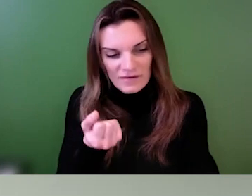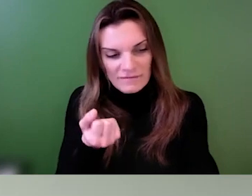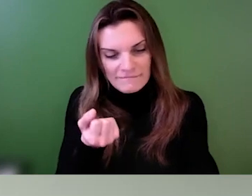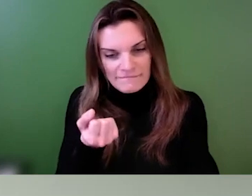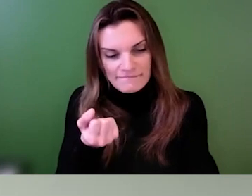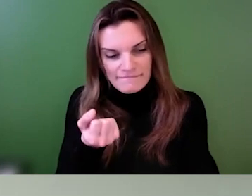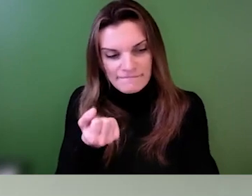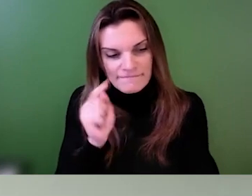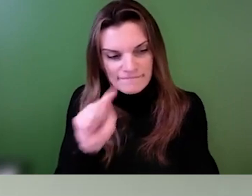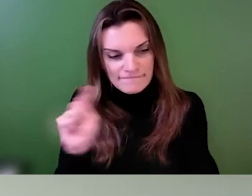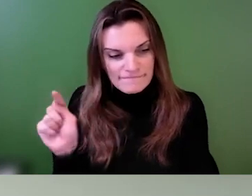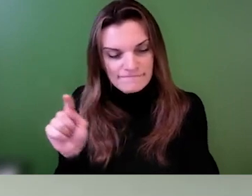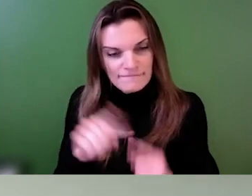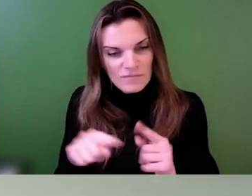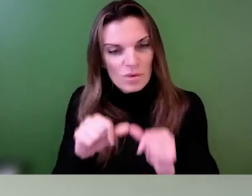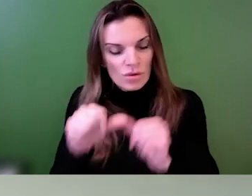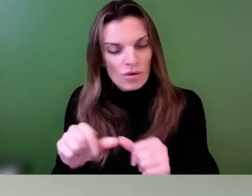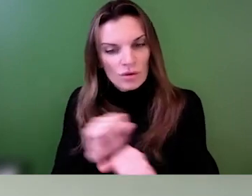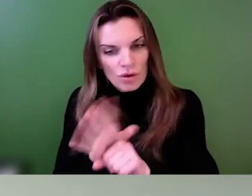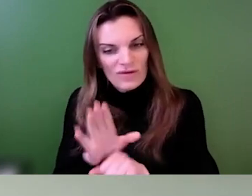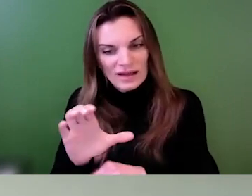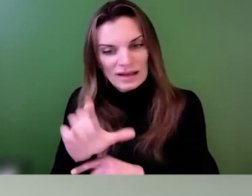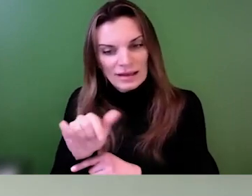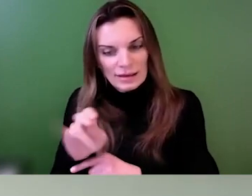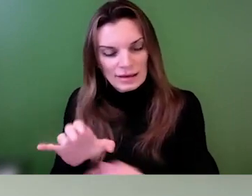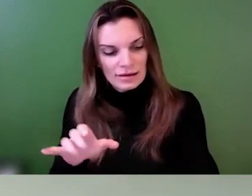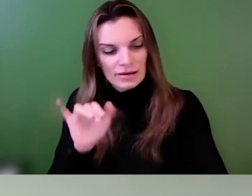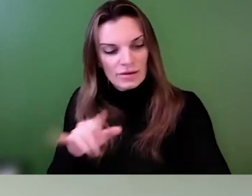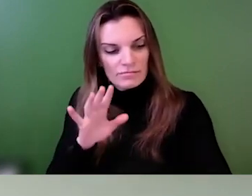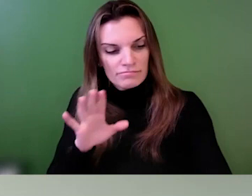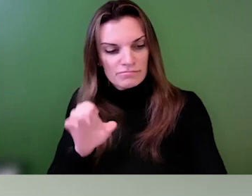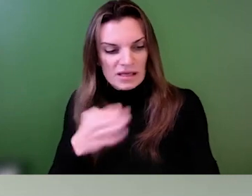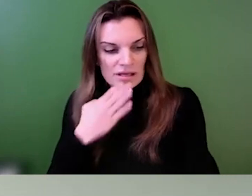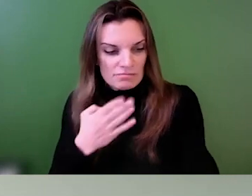COVID clinics as well that might be worth looking up. But we see